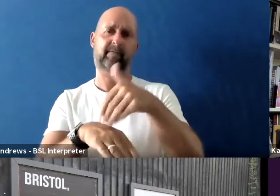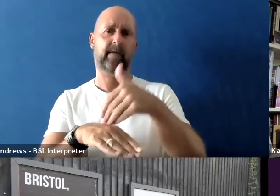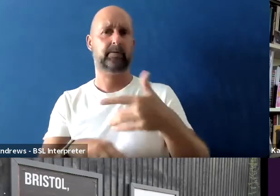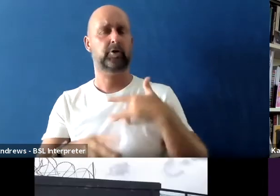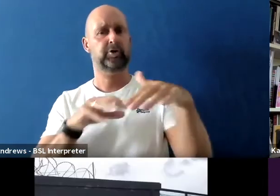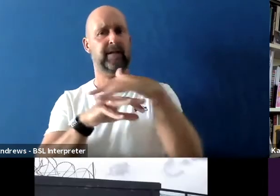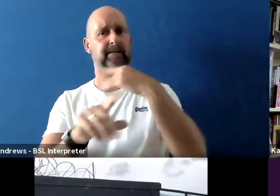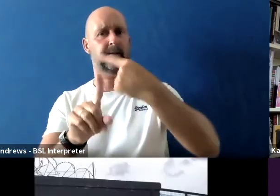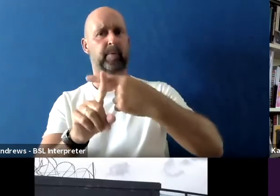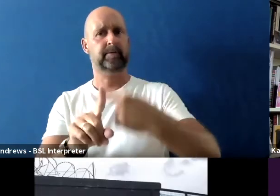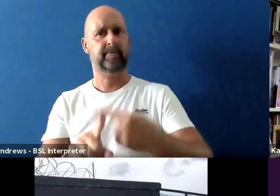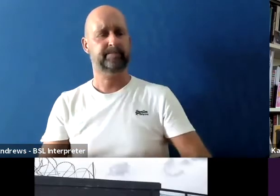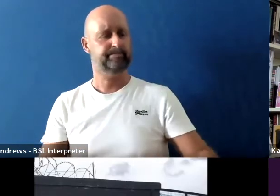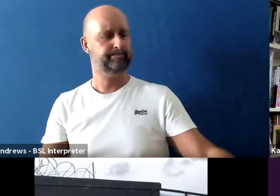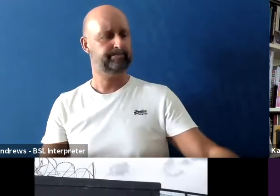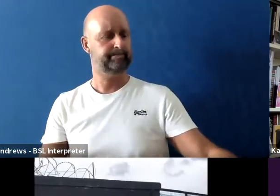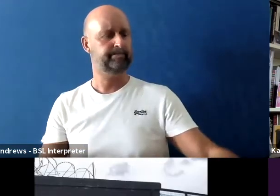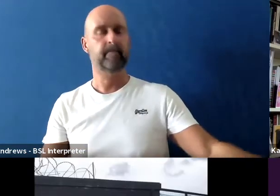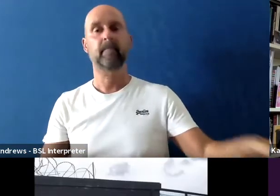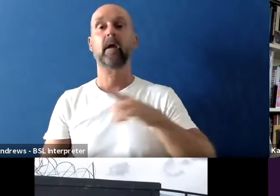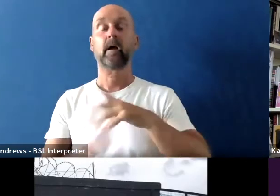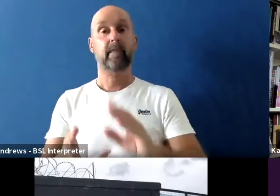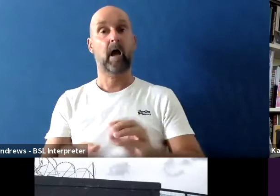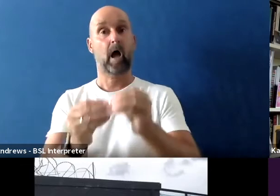The Arts are a key tool for bringing together communities,